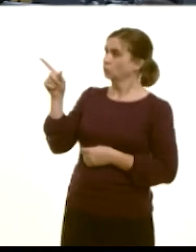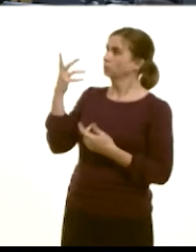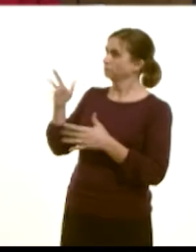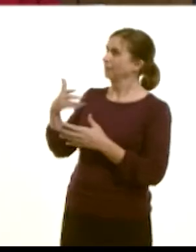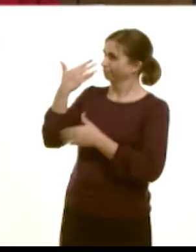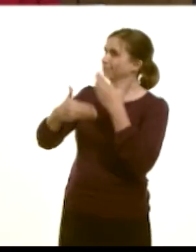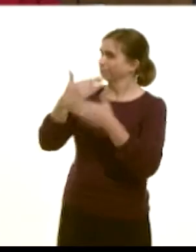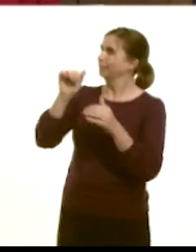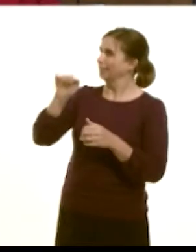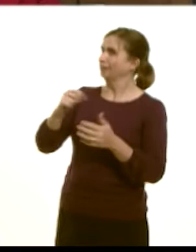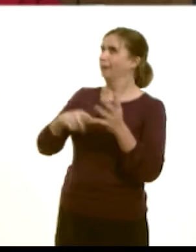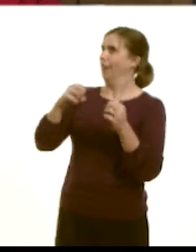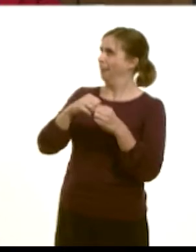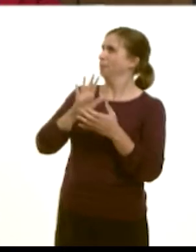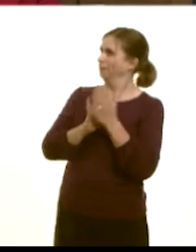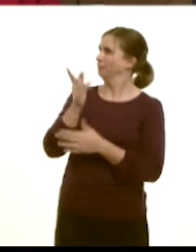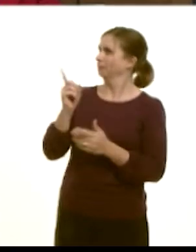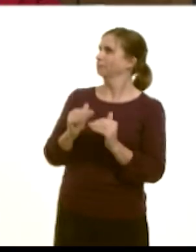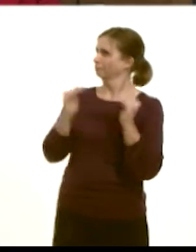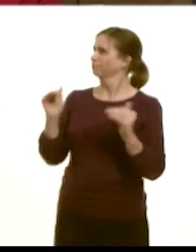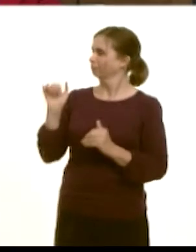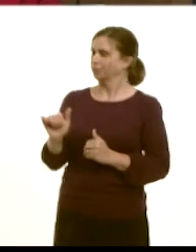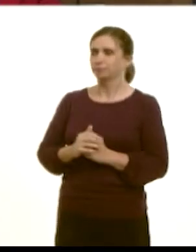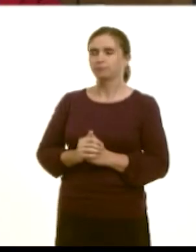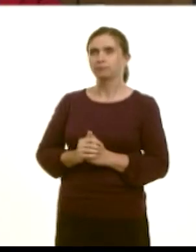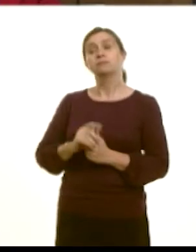I can say that our programme for government does set out a commitment to work with trade